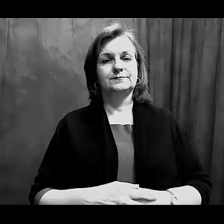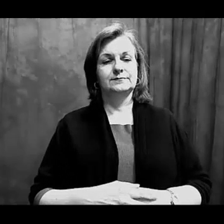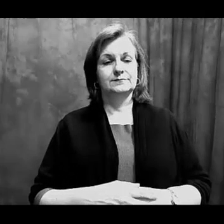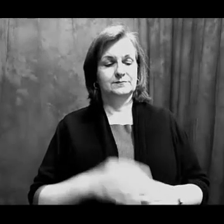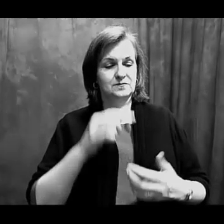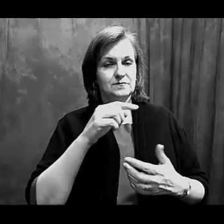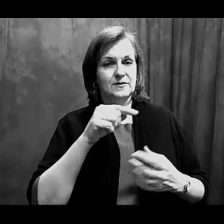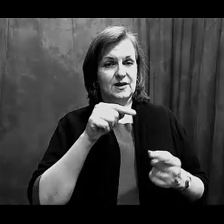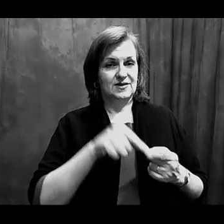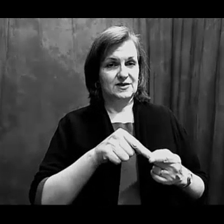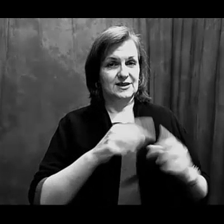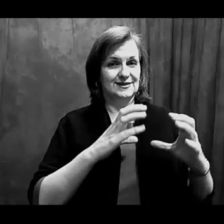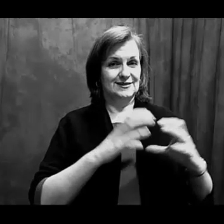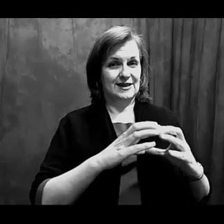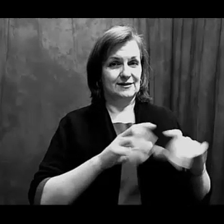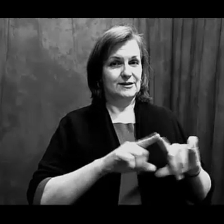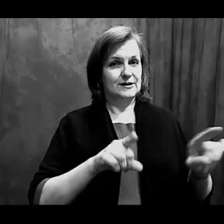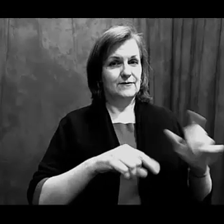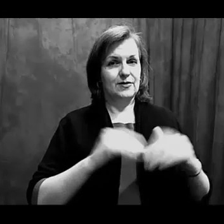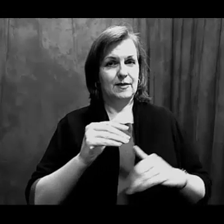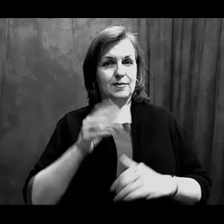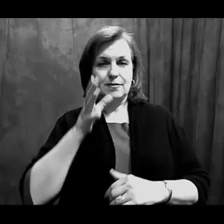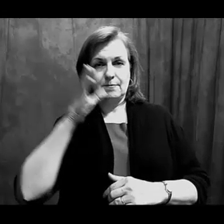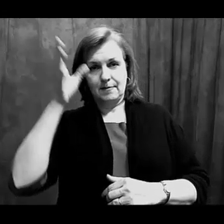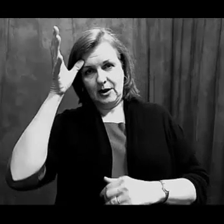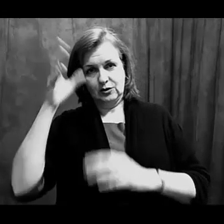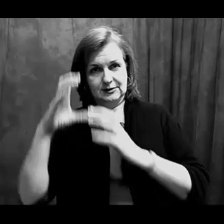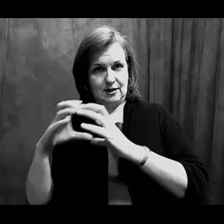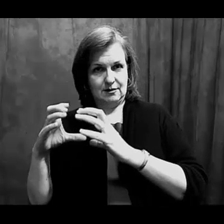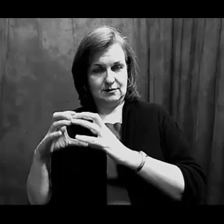genetically different from the parent so that